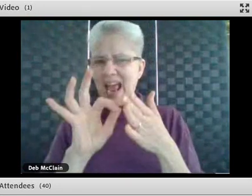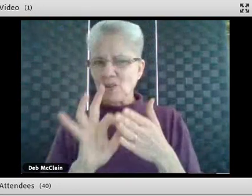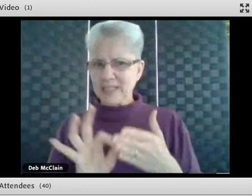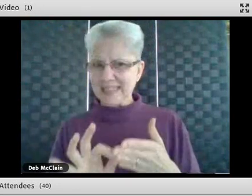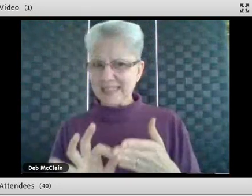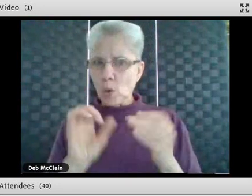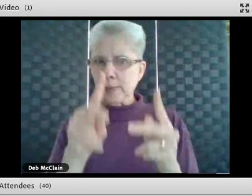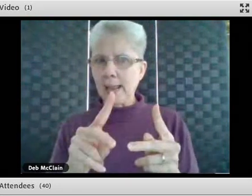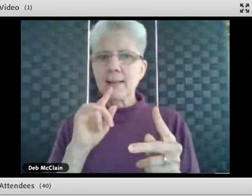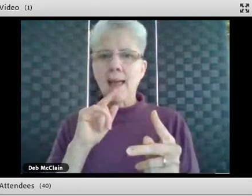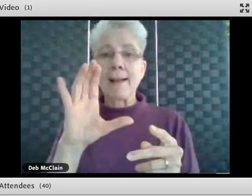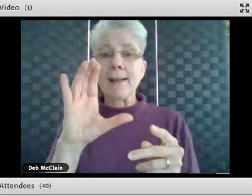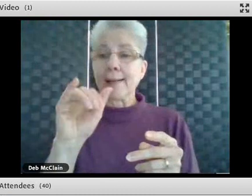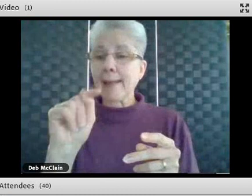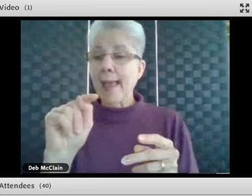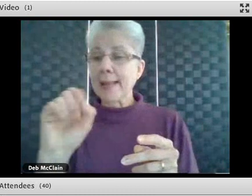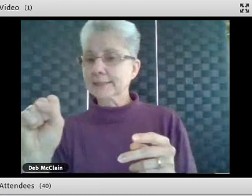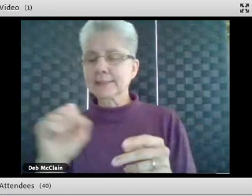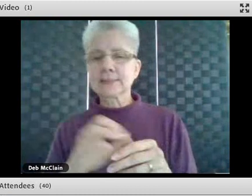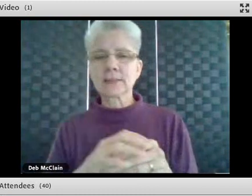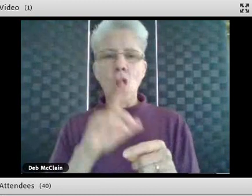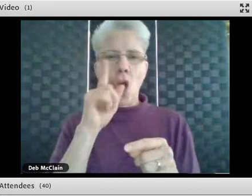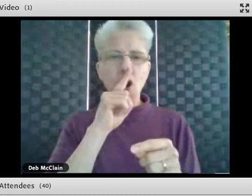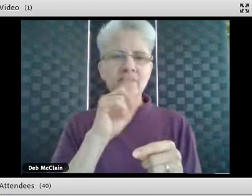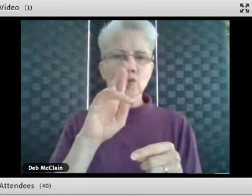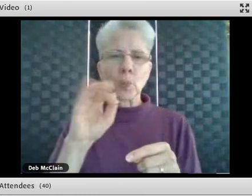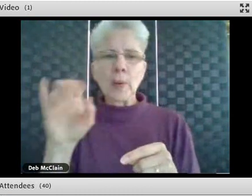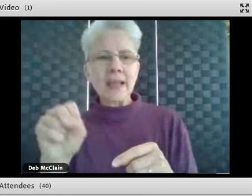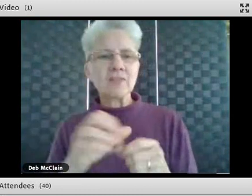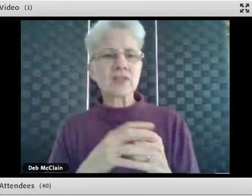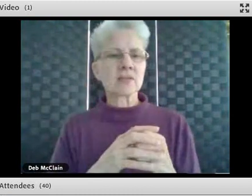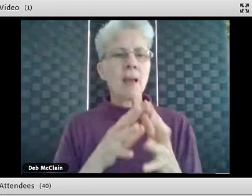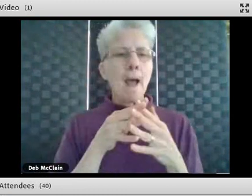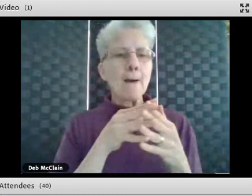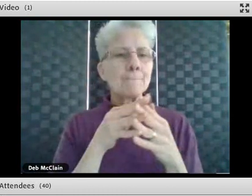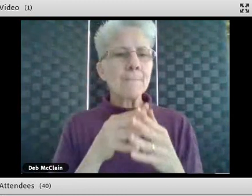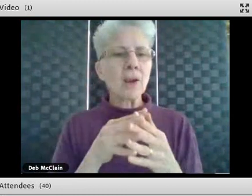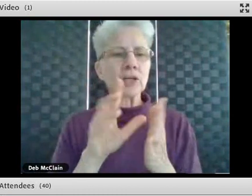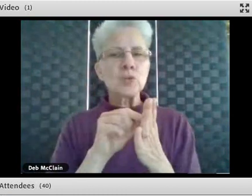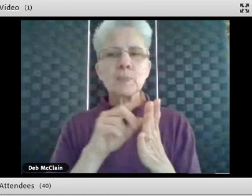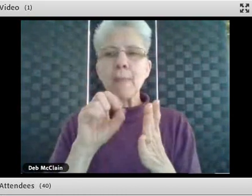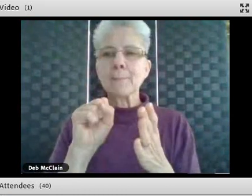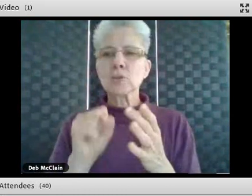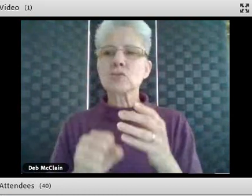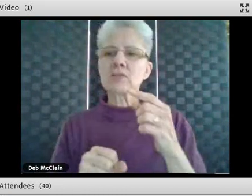So, like, cats, artificial reefs, American newspapers, and so forth. They use the singular form